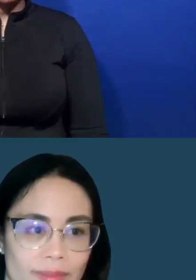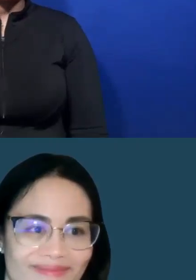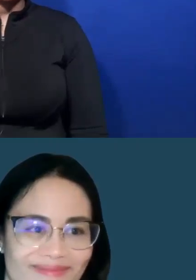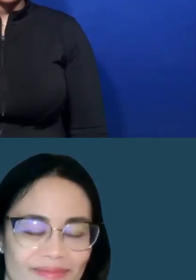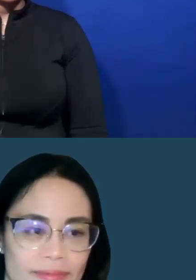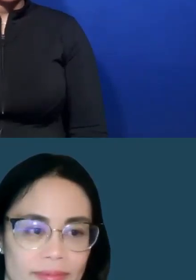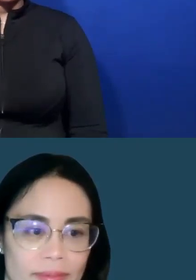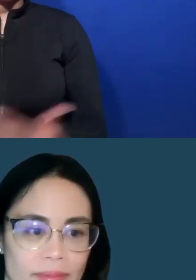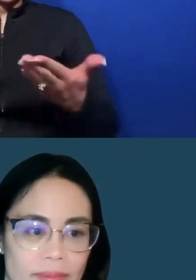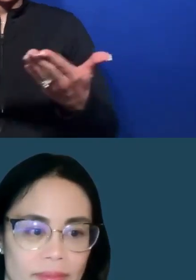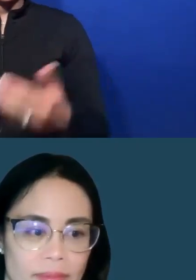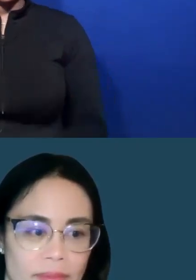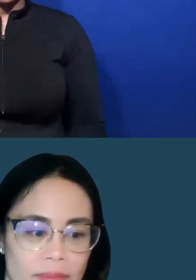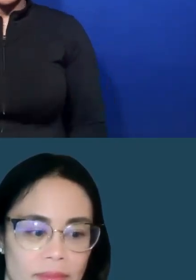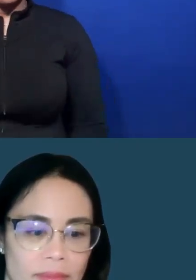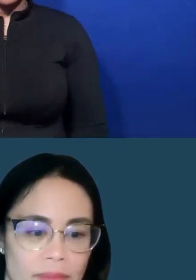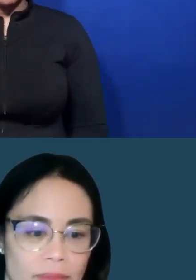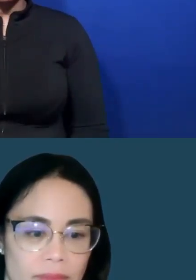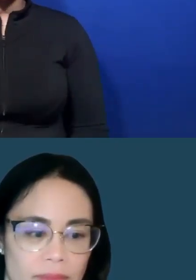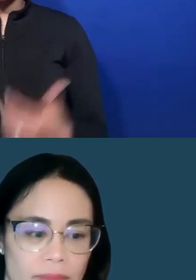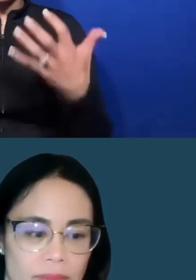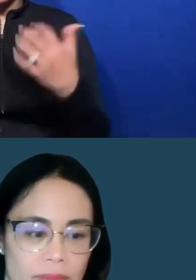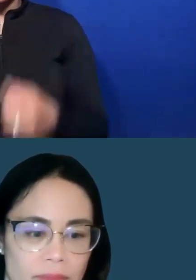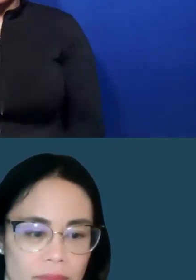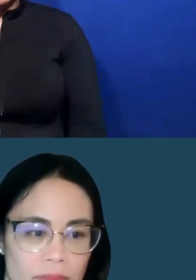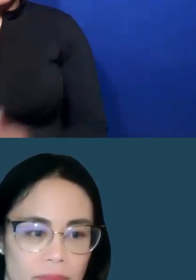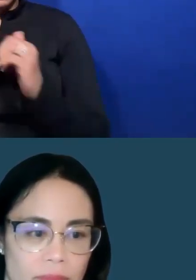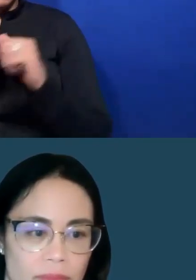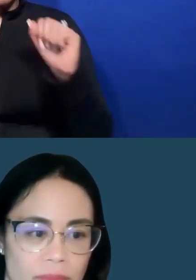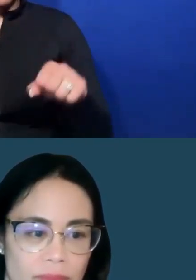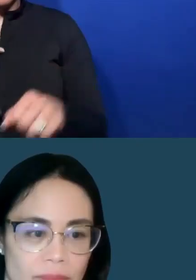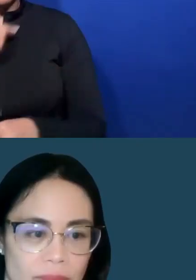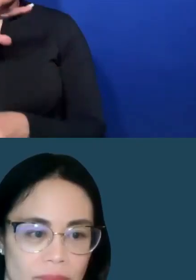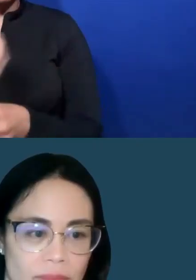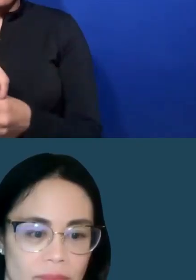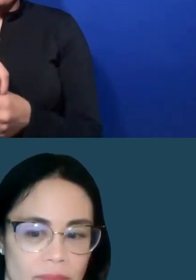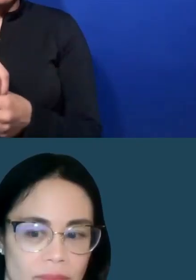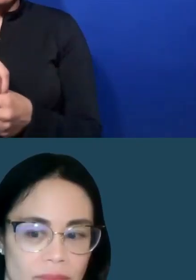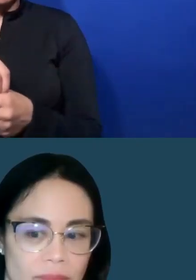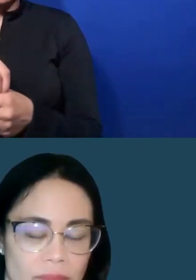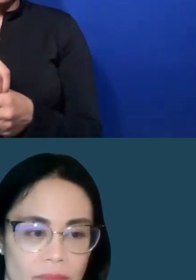and I want us to how can I get involved so that I can advocate in,